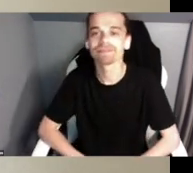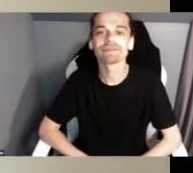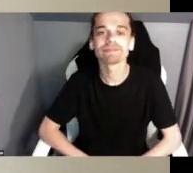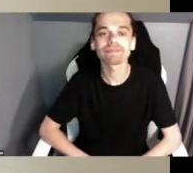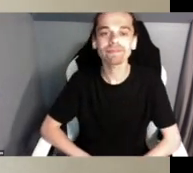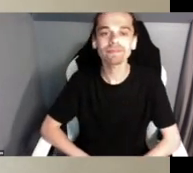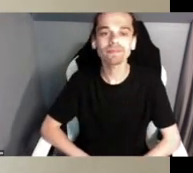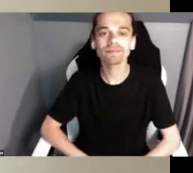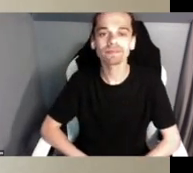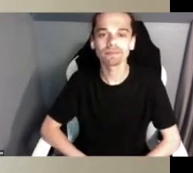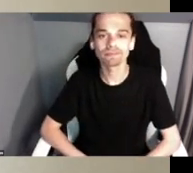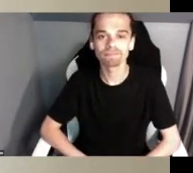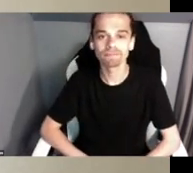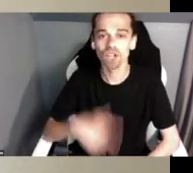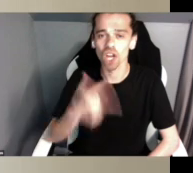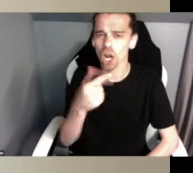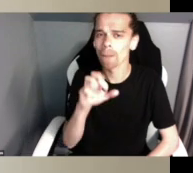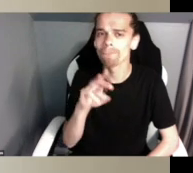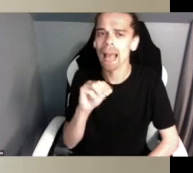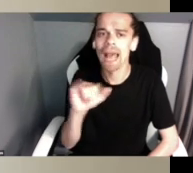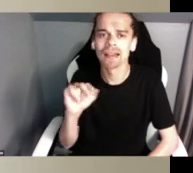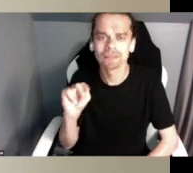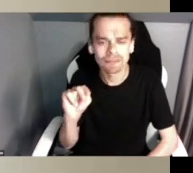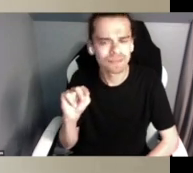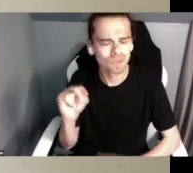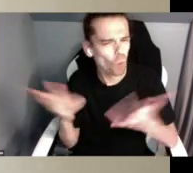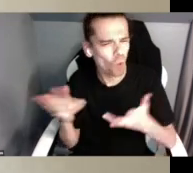what is lacking in the research landscape.